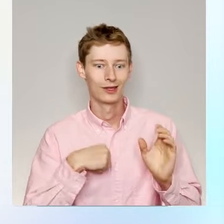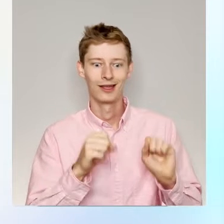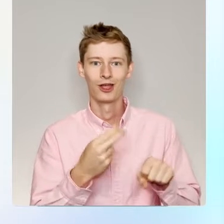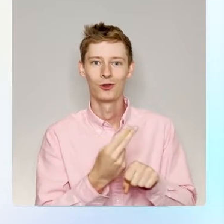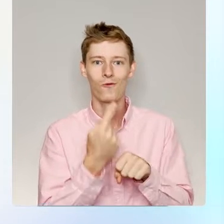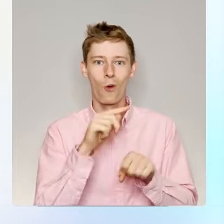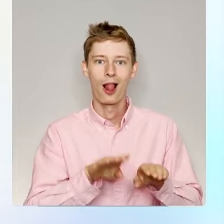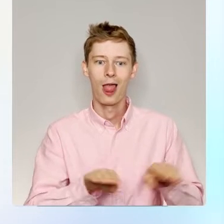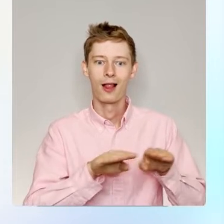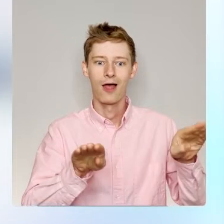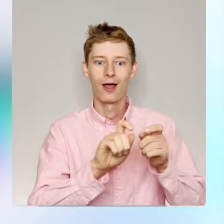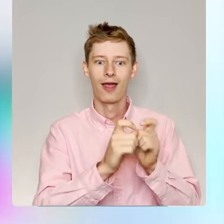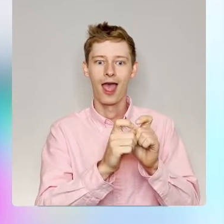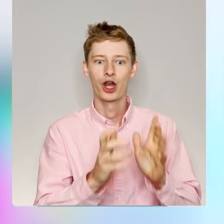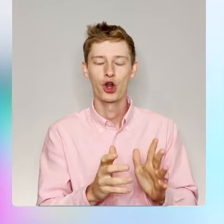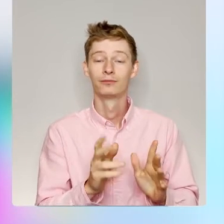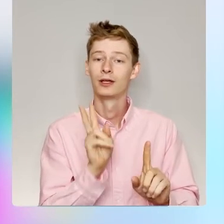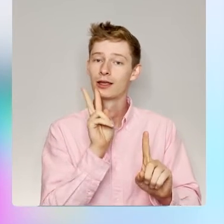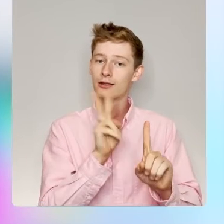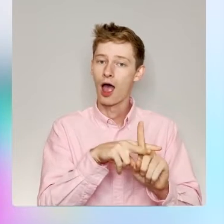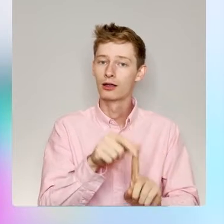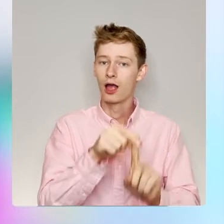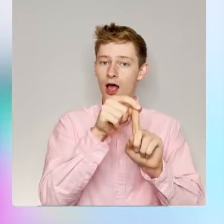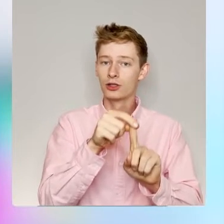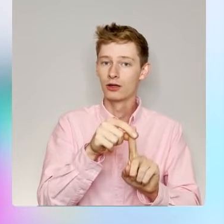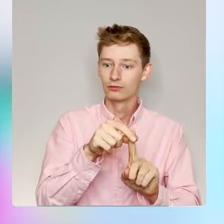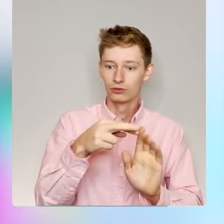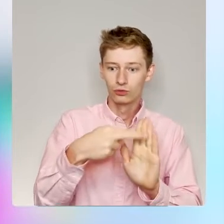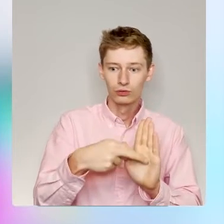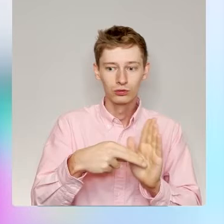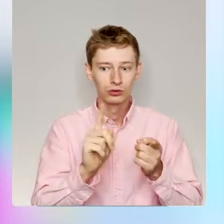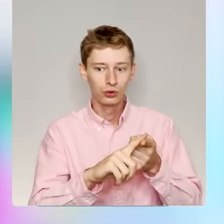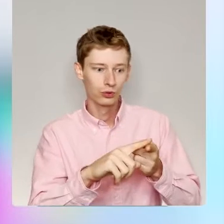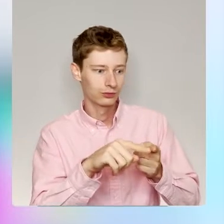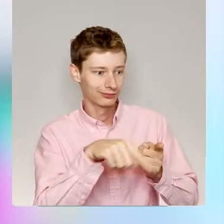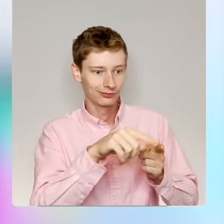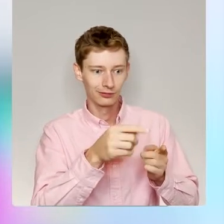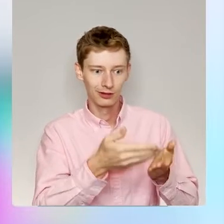to attach gameplay behaviors. So things like where ambient sounds would play,